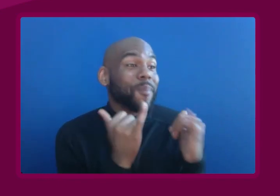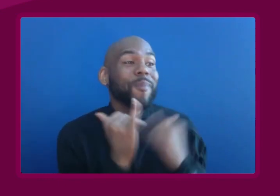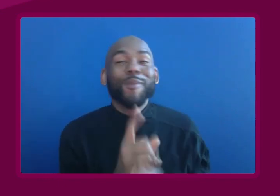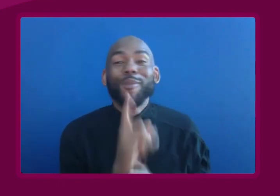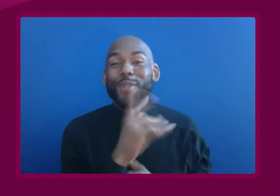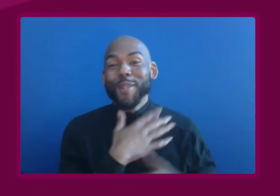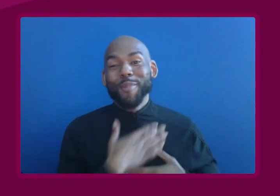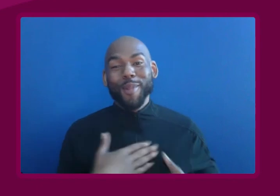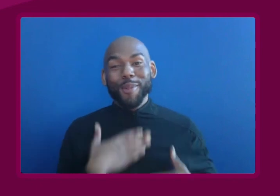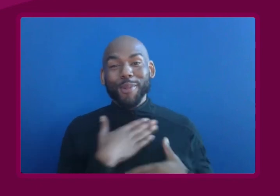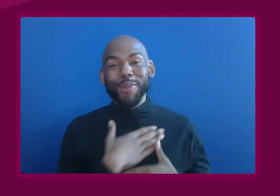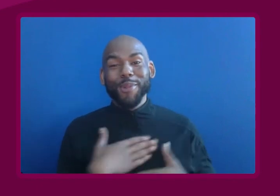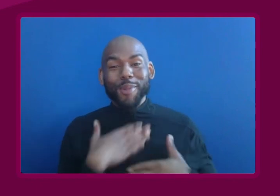It's certainly been a pleasure.